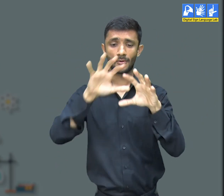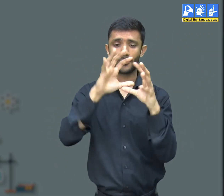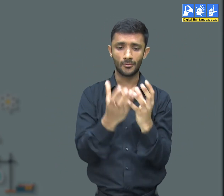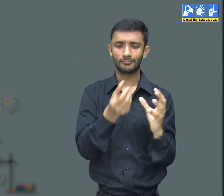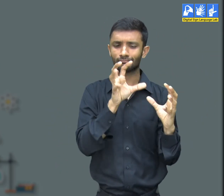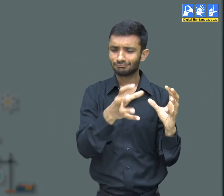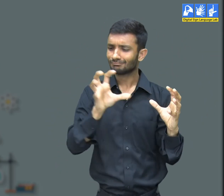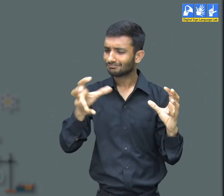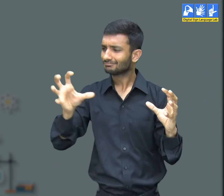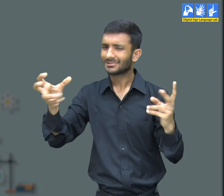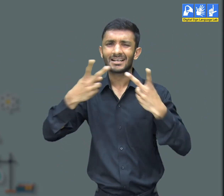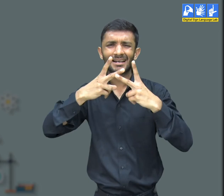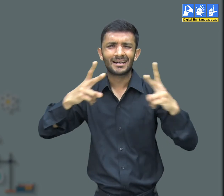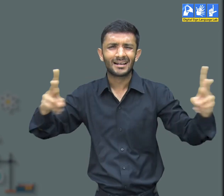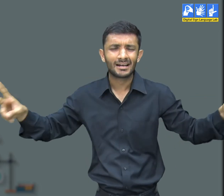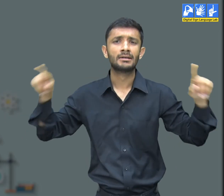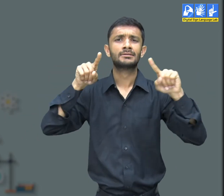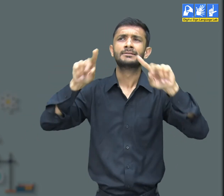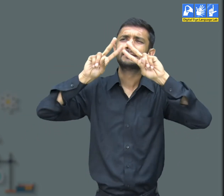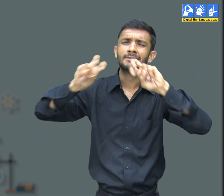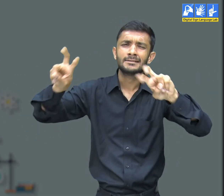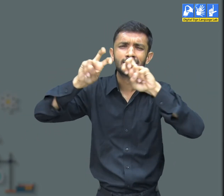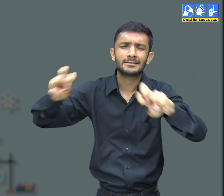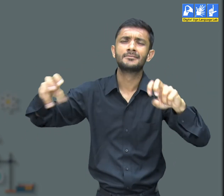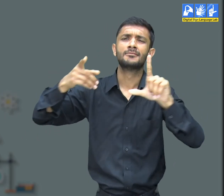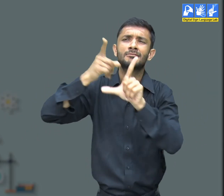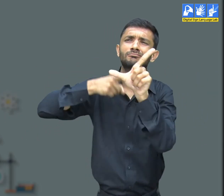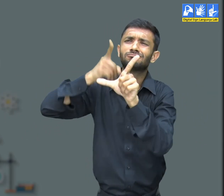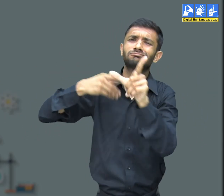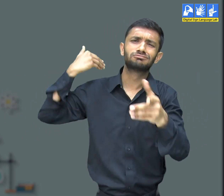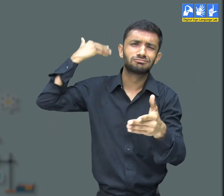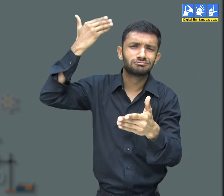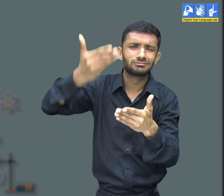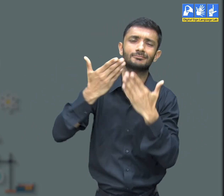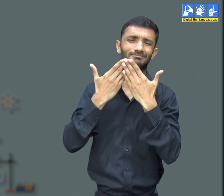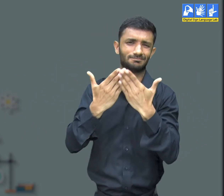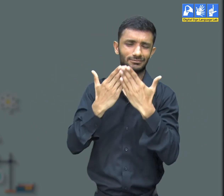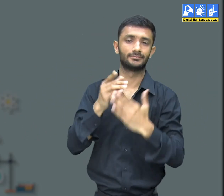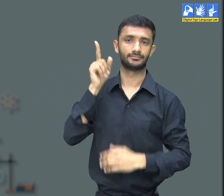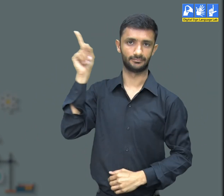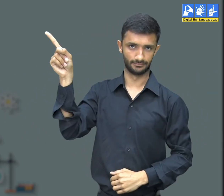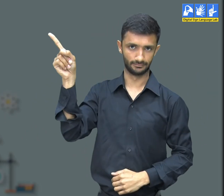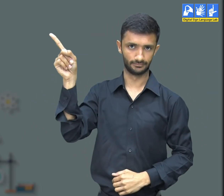and the natural objects in the space.